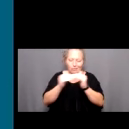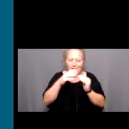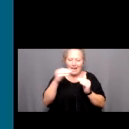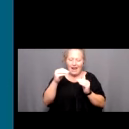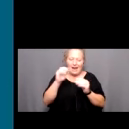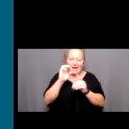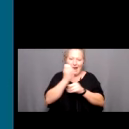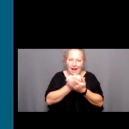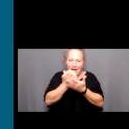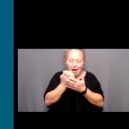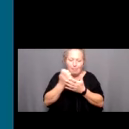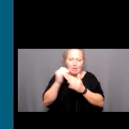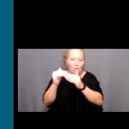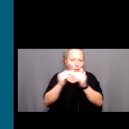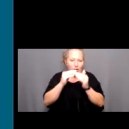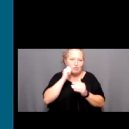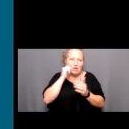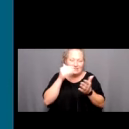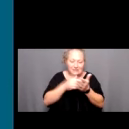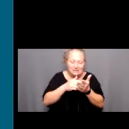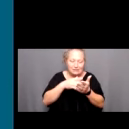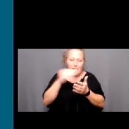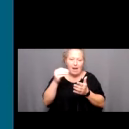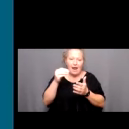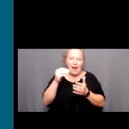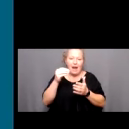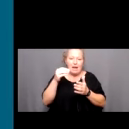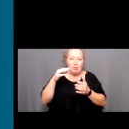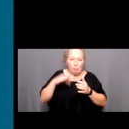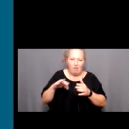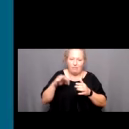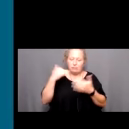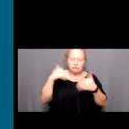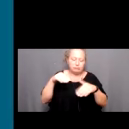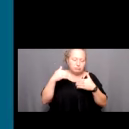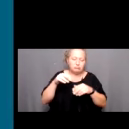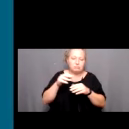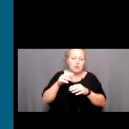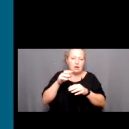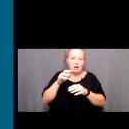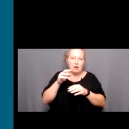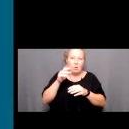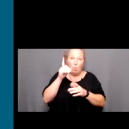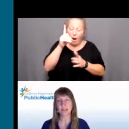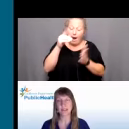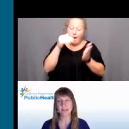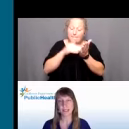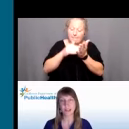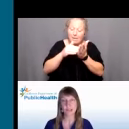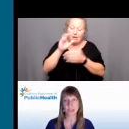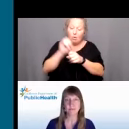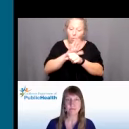racism and the profit imperatives have contributed to 1 million COVID deaths in the US